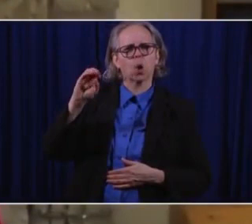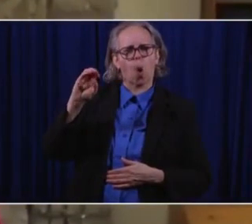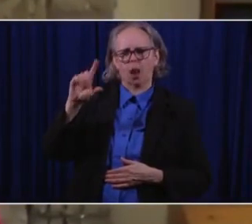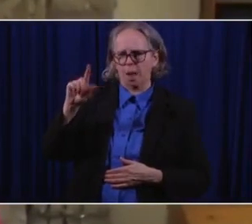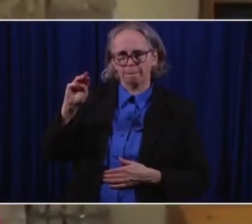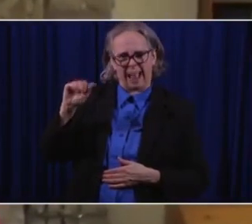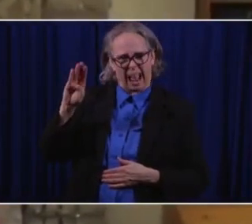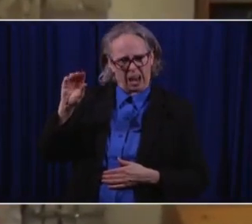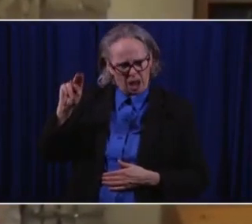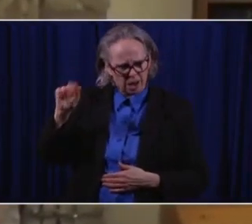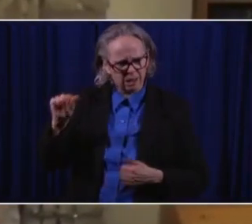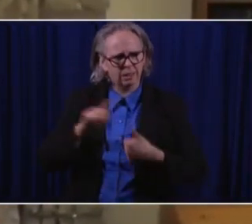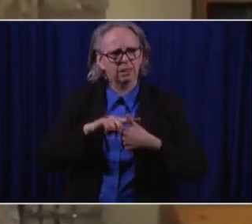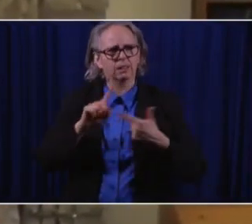Lorain and Montgomery counties.